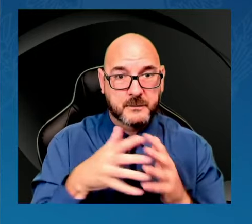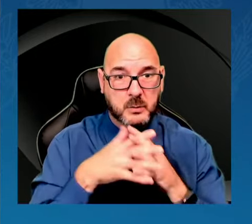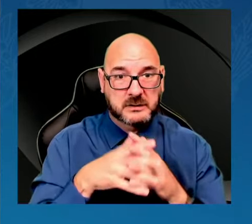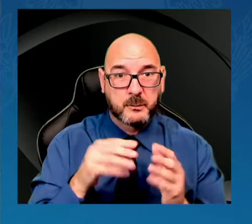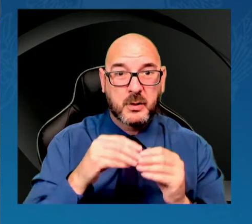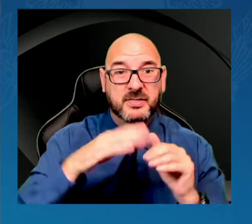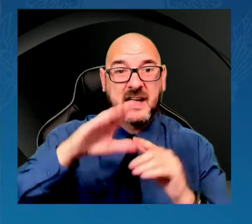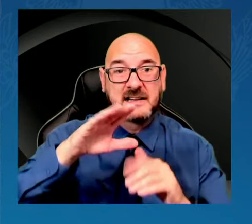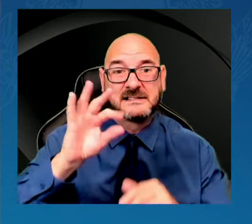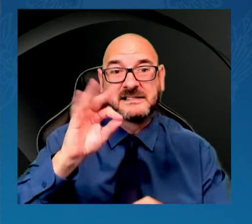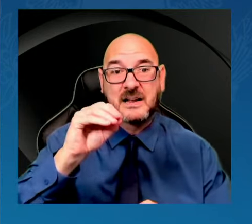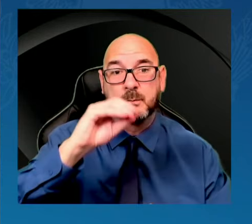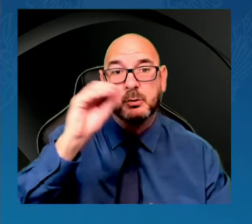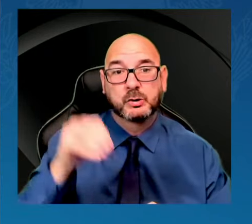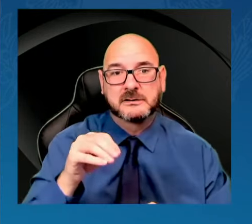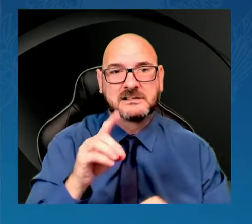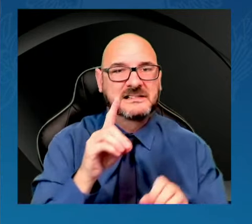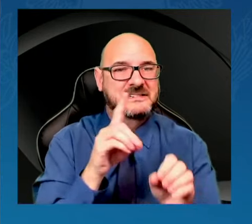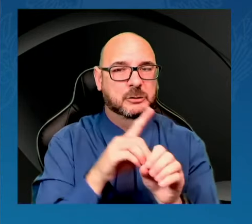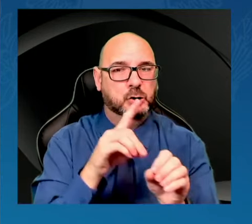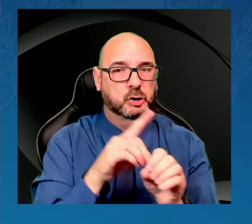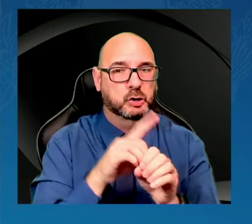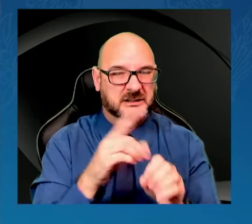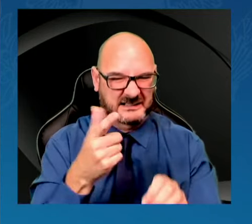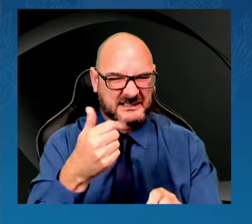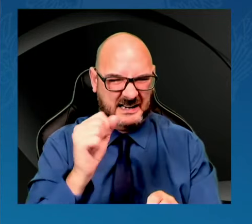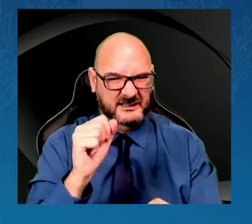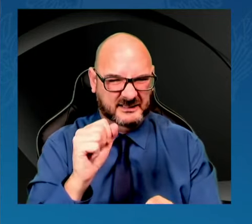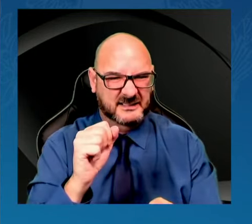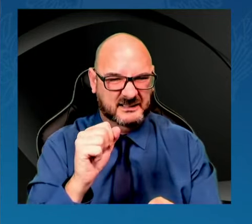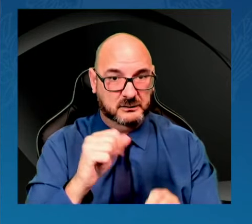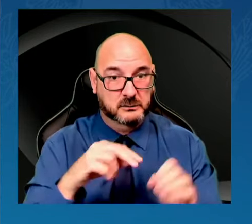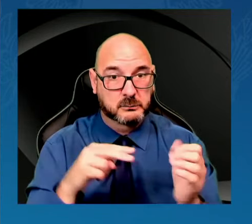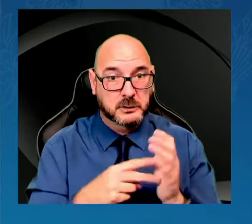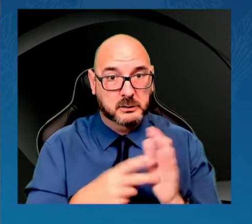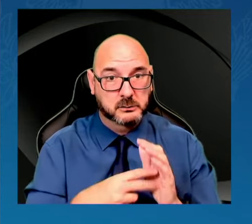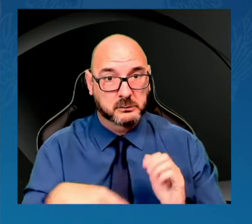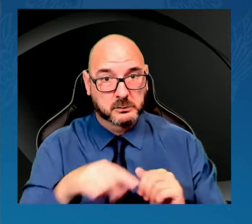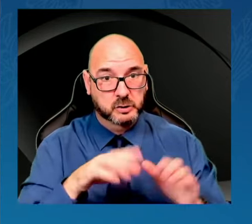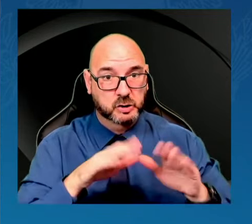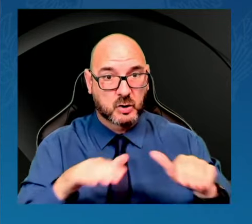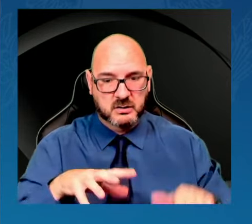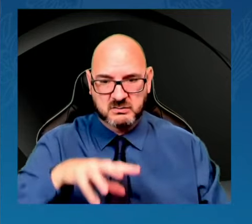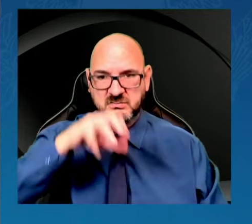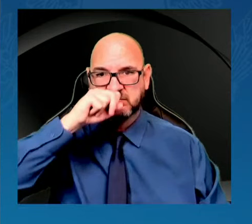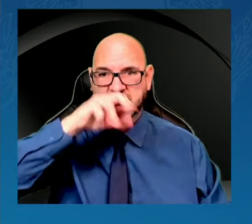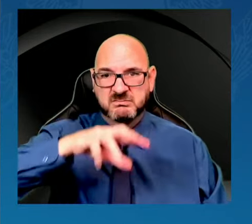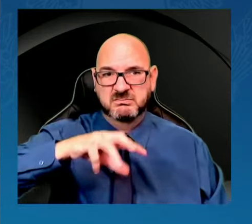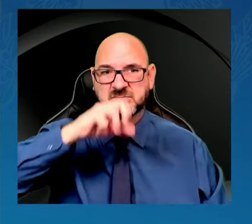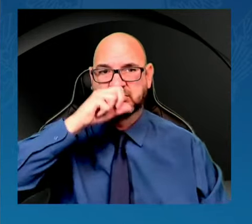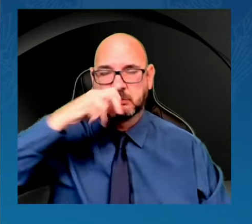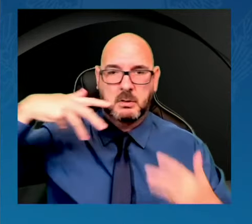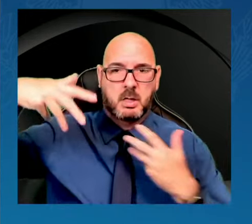which means not only are those children inhaling those fumes, the bus driver is inhaling those fumes,